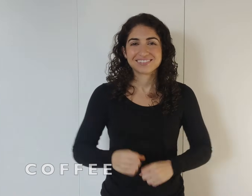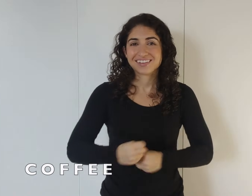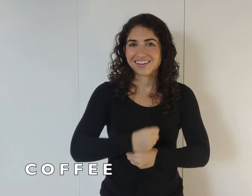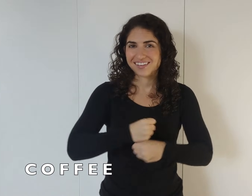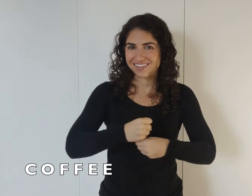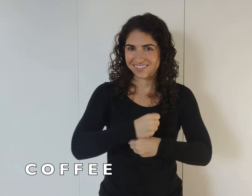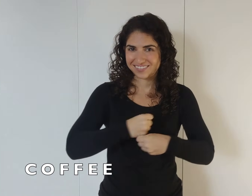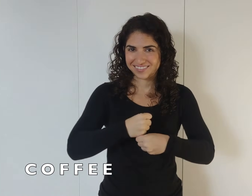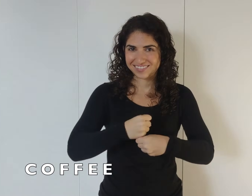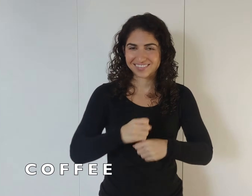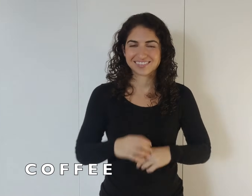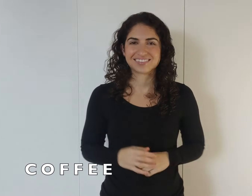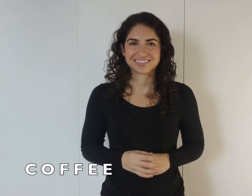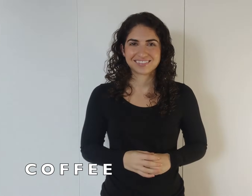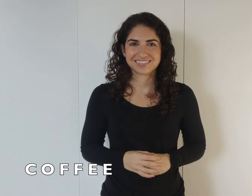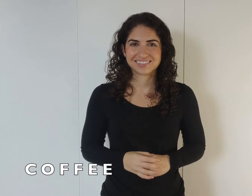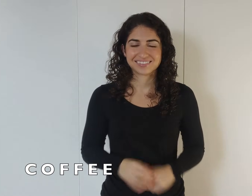COFFEE.